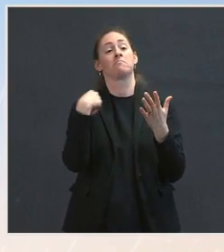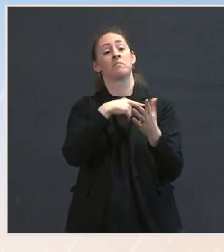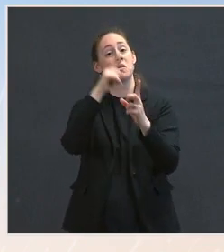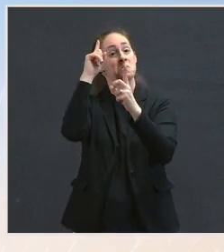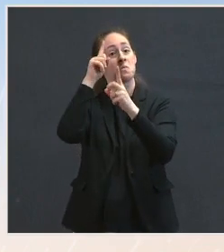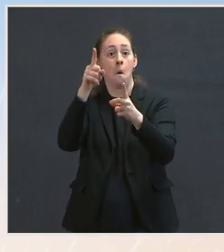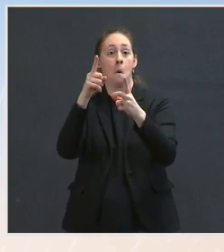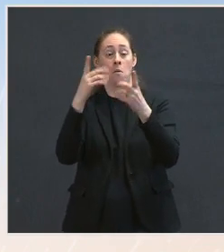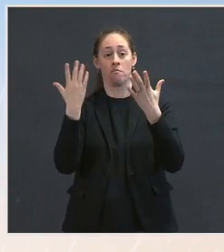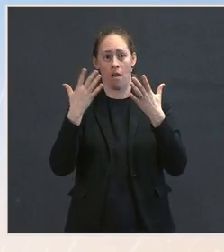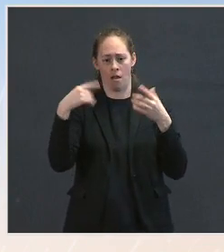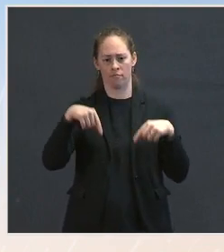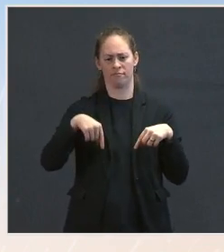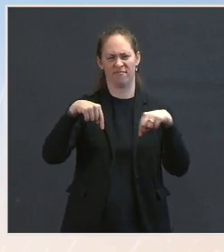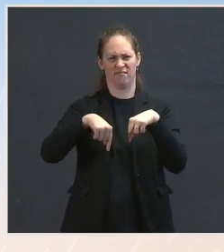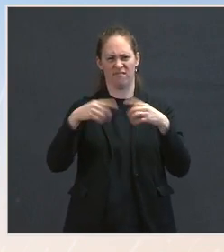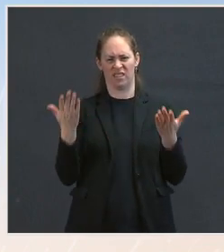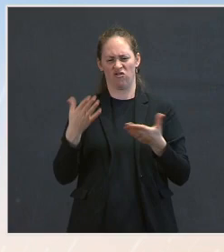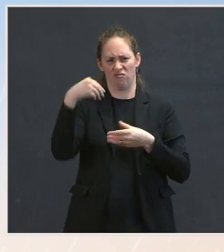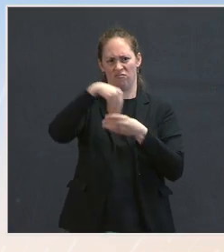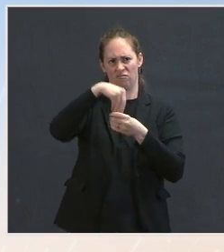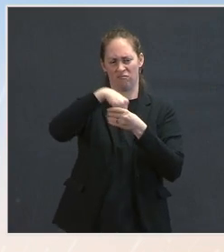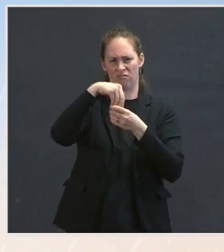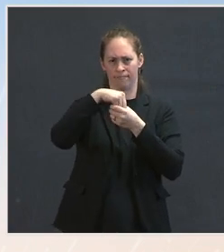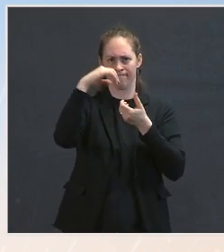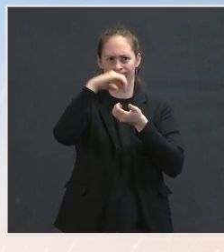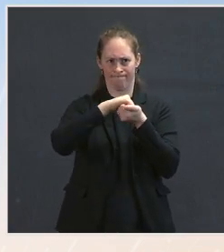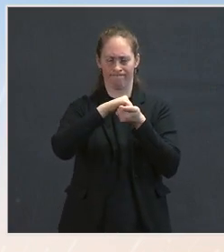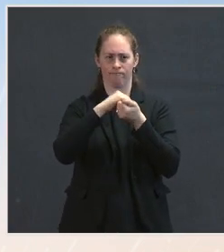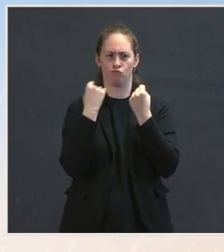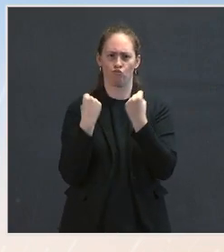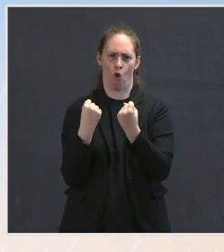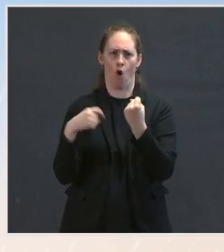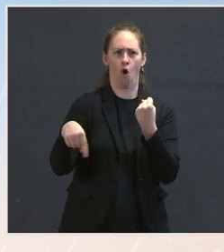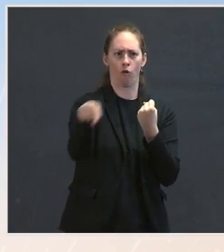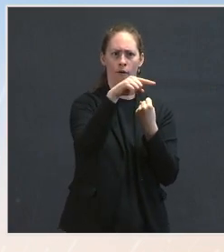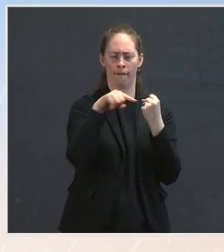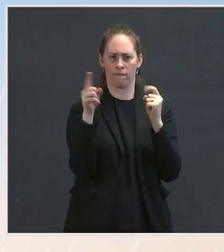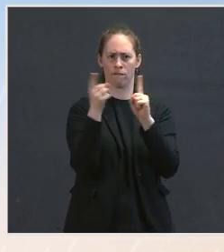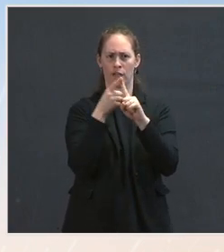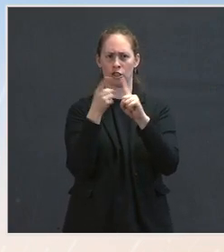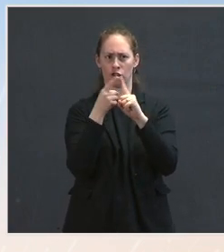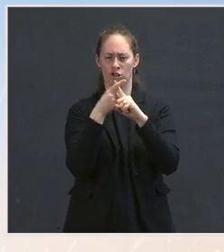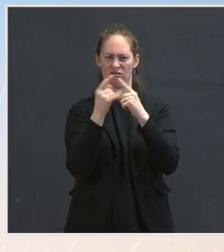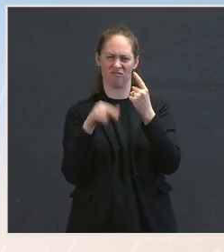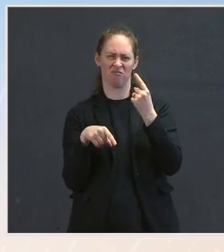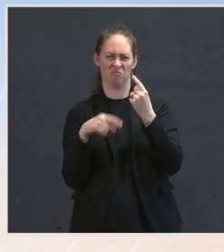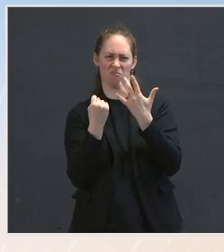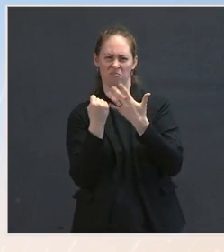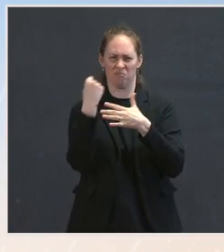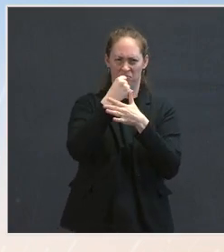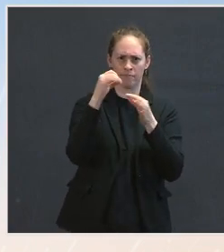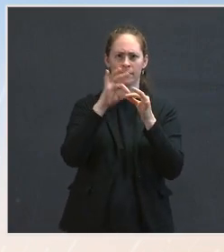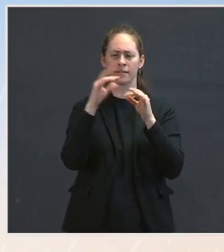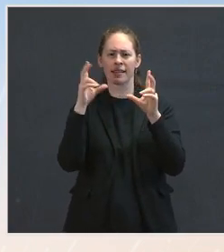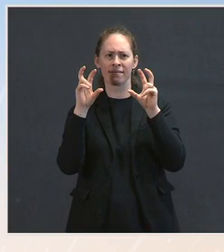and competitiveness. That's his focus. He's committed to prioritizing those investments at home before signing new trade deals.